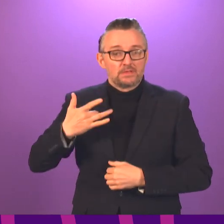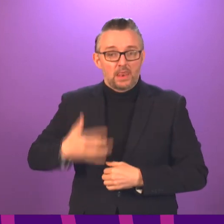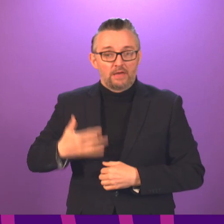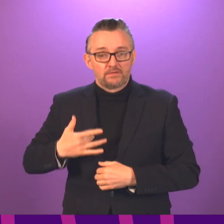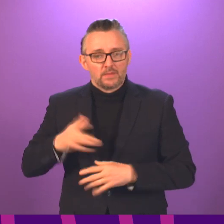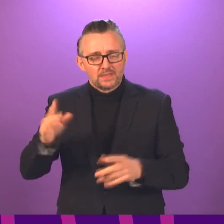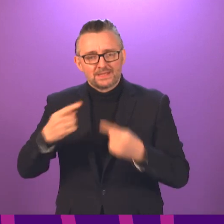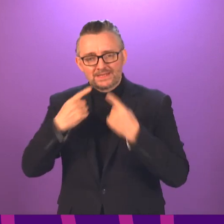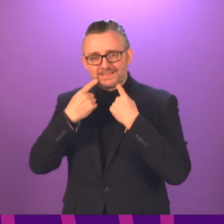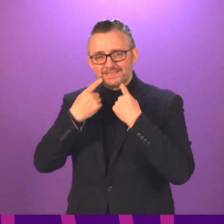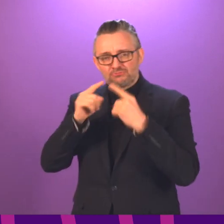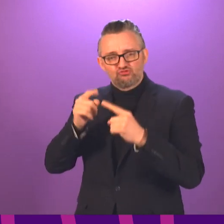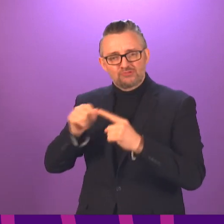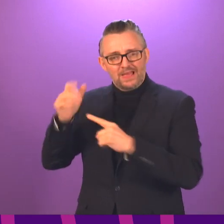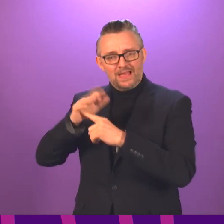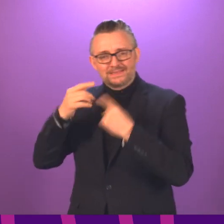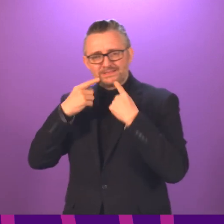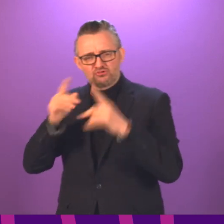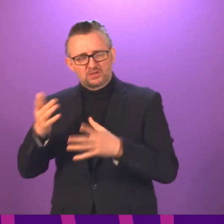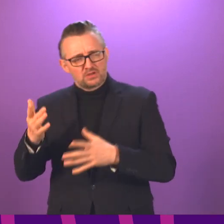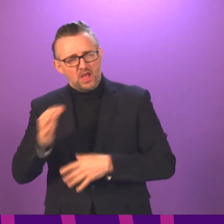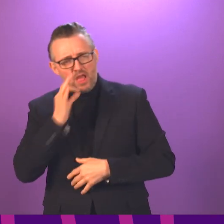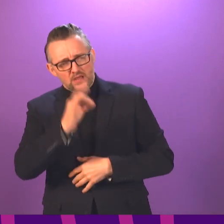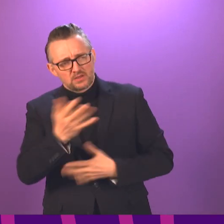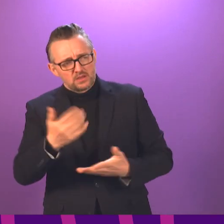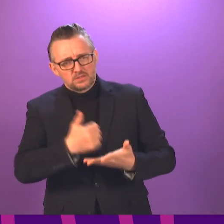However, teachers and headteachers are rightly asking what support they will receive if their